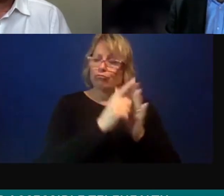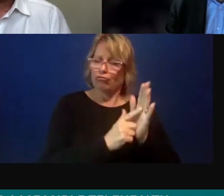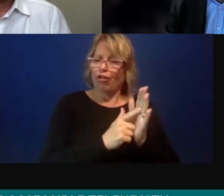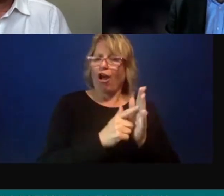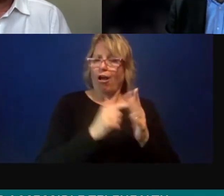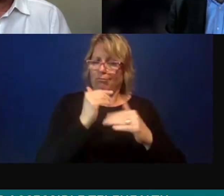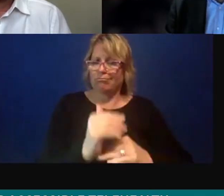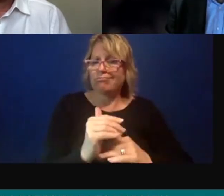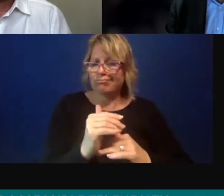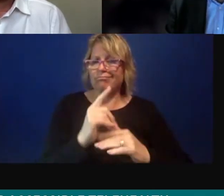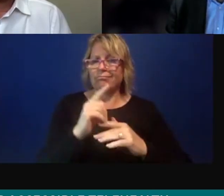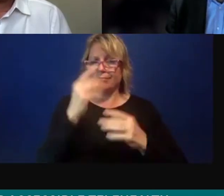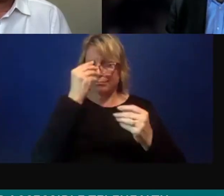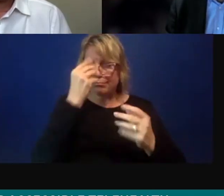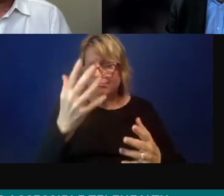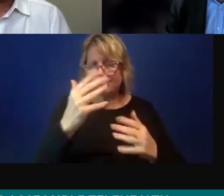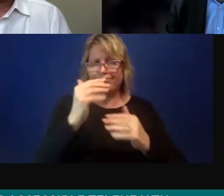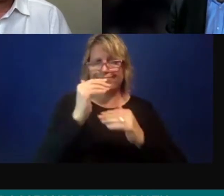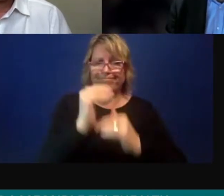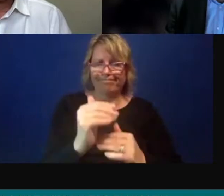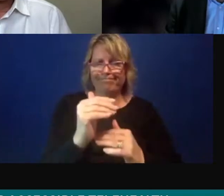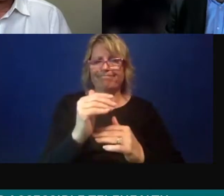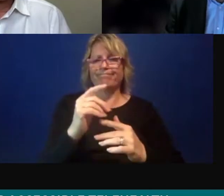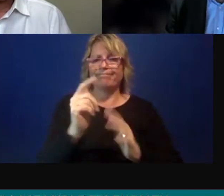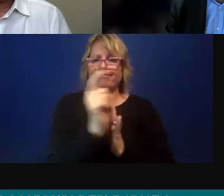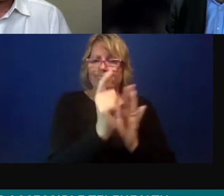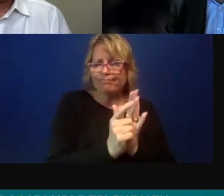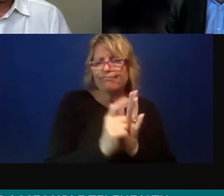clearly regulatory constraints as well just around practice.